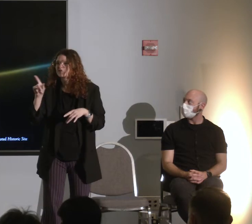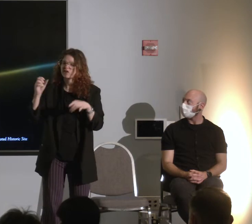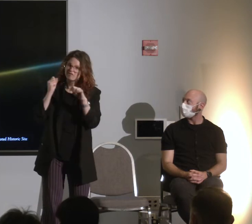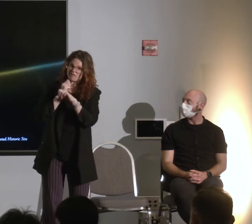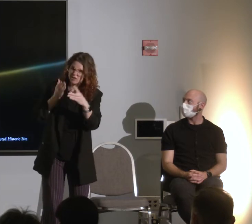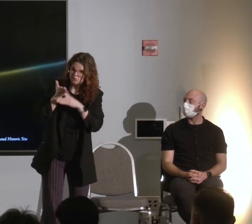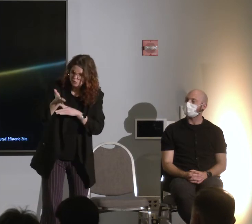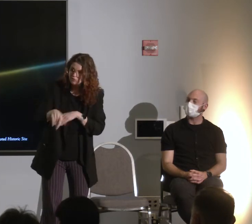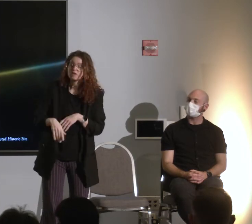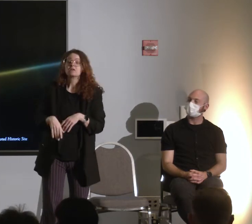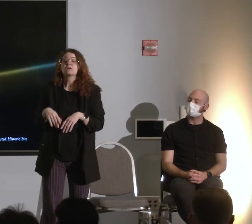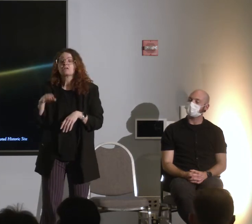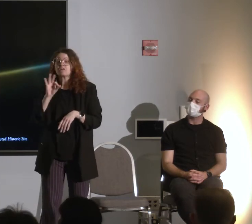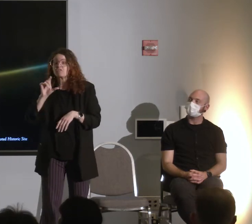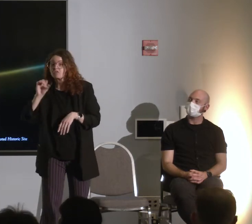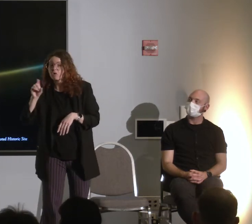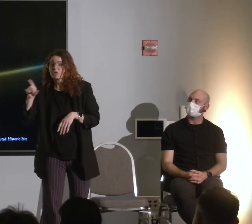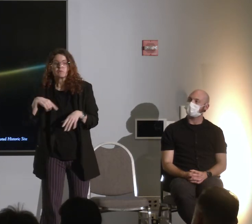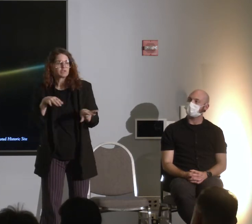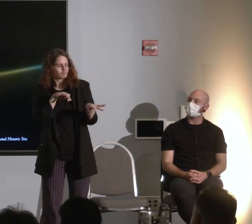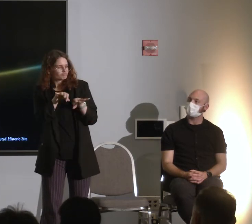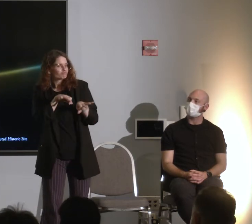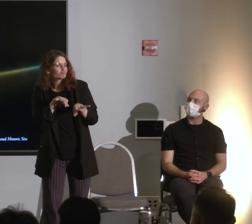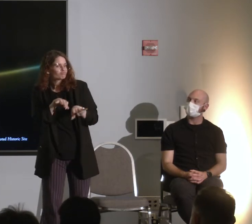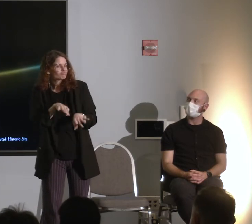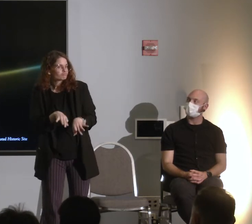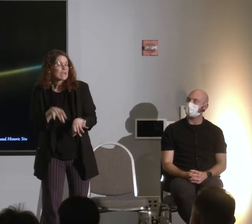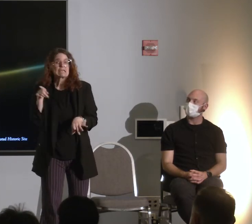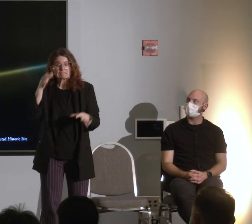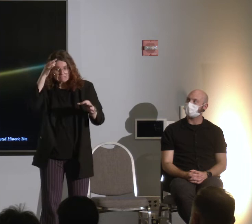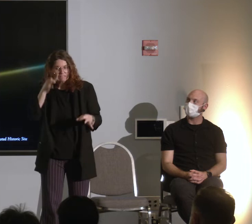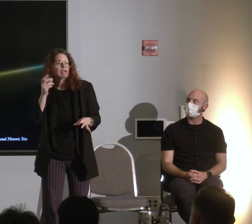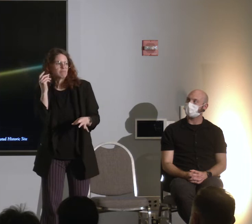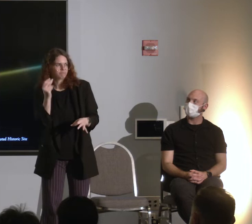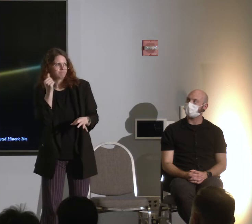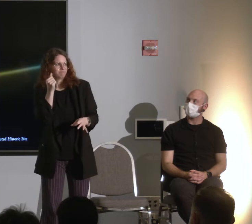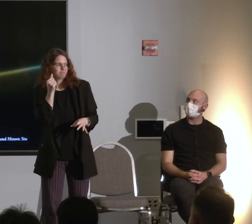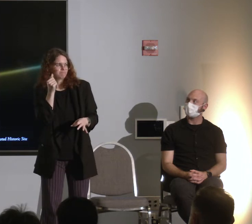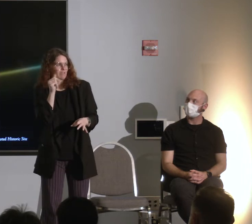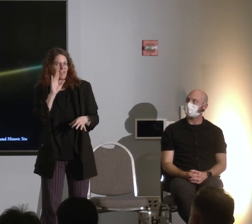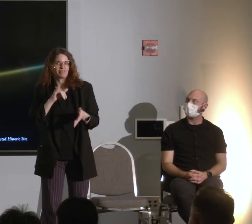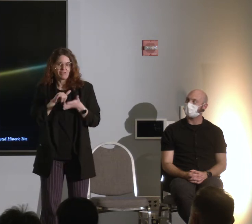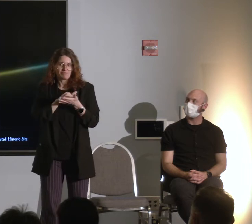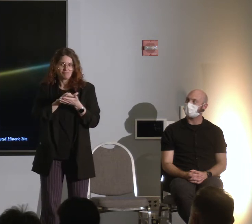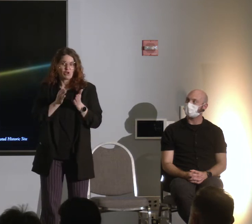As Olmstead told the story two decades later, he decided in that instant to take the evening boat back to New York.